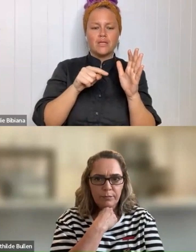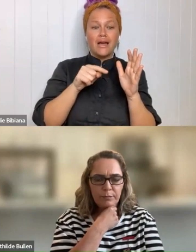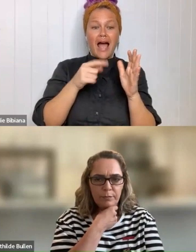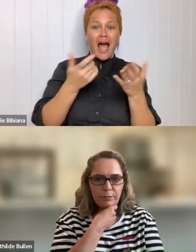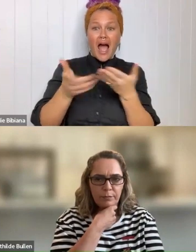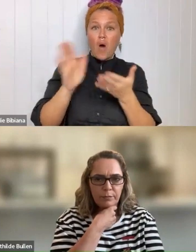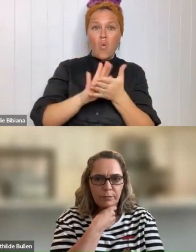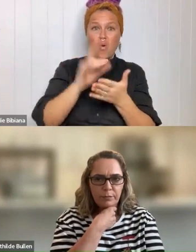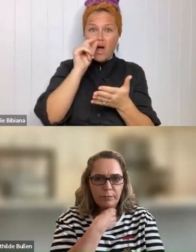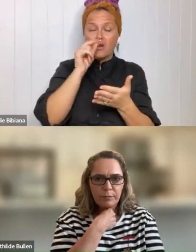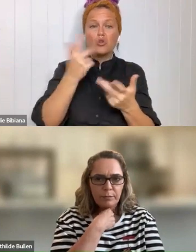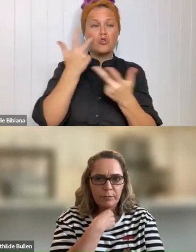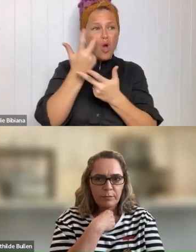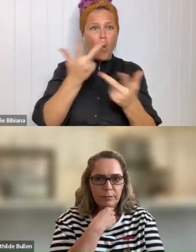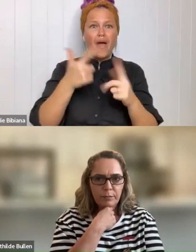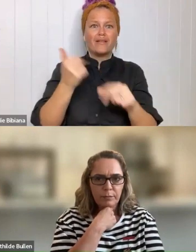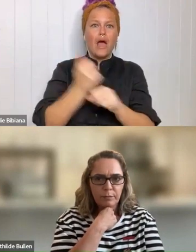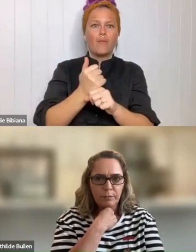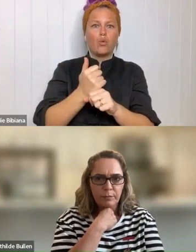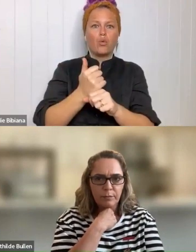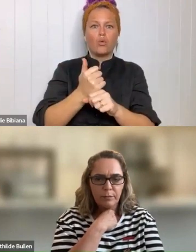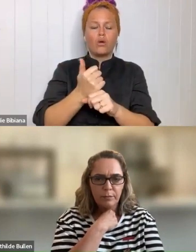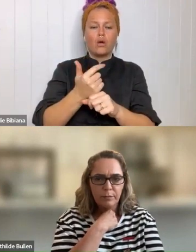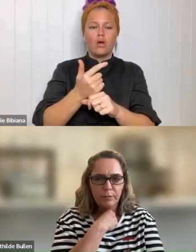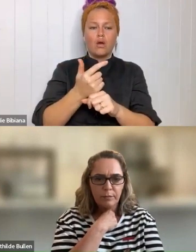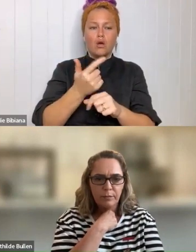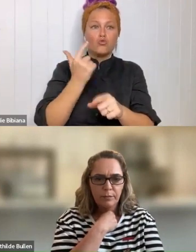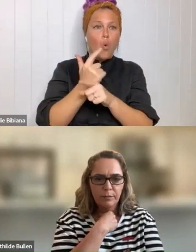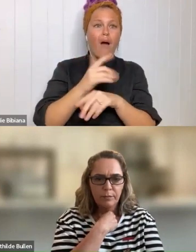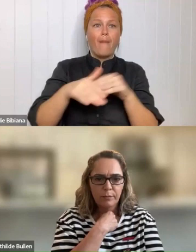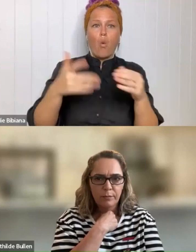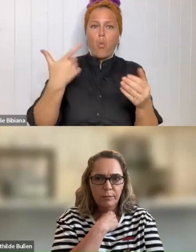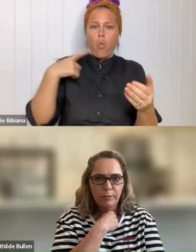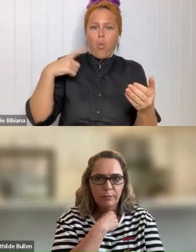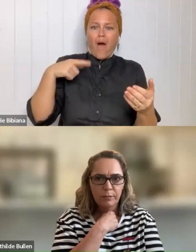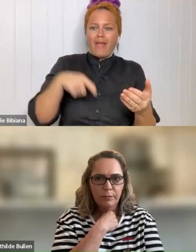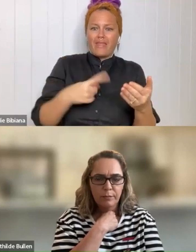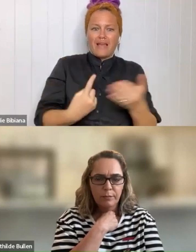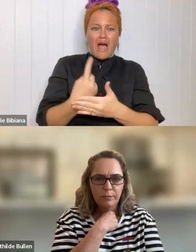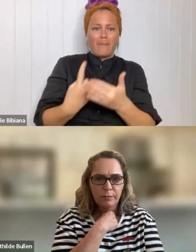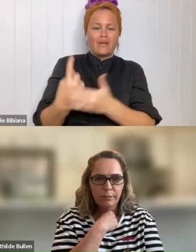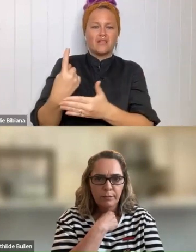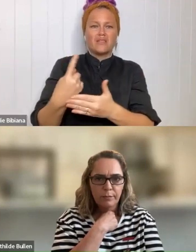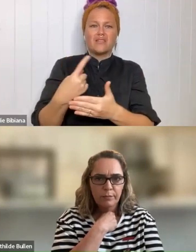about why it happens. It's classic, that people talk about